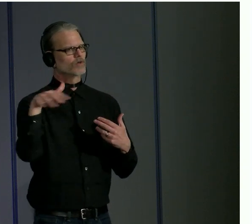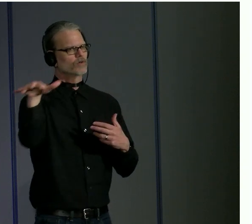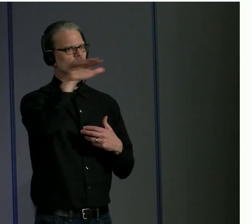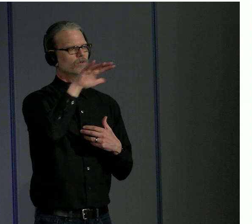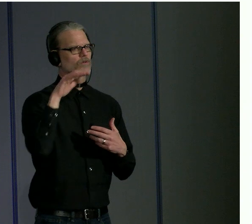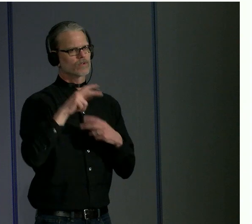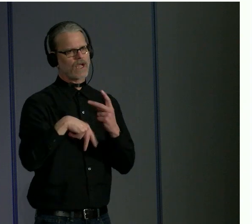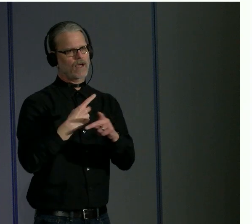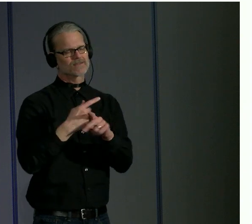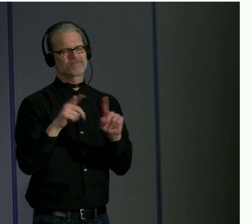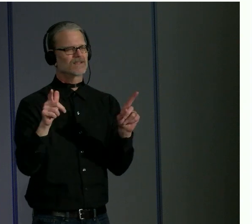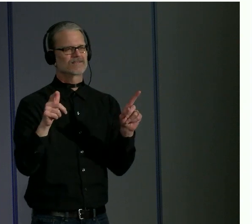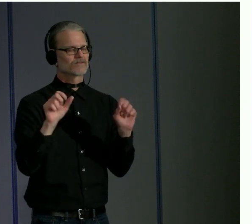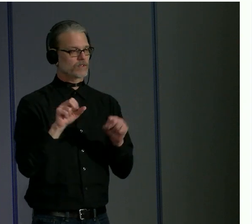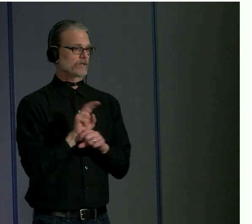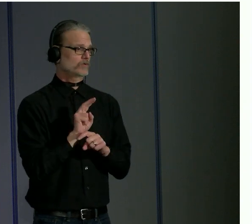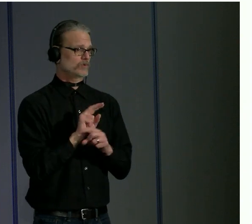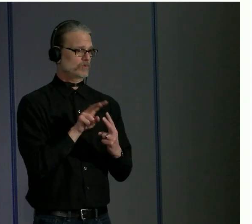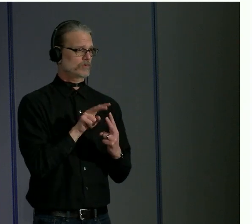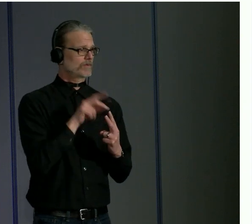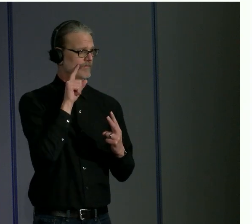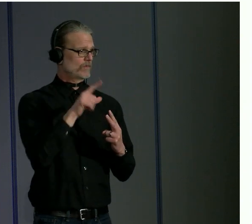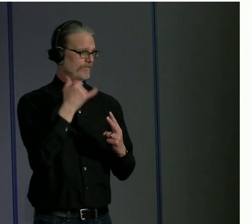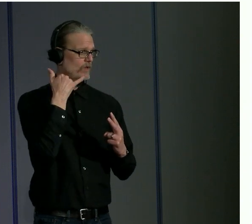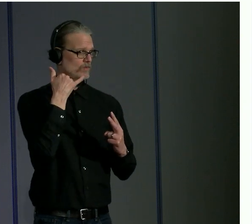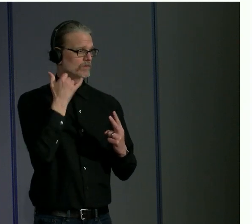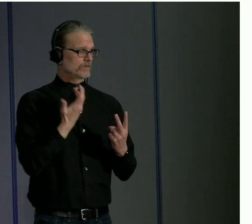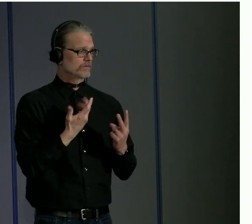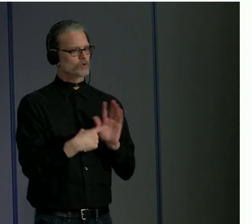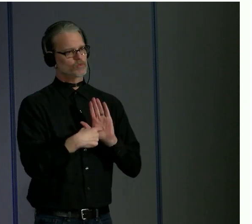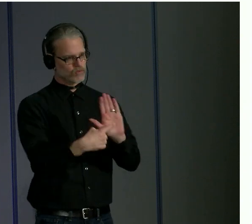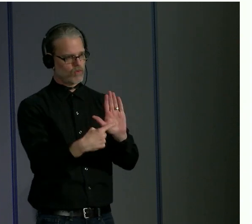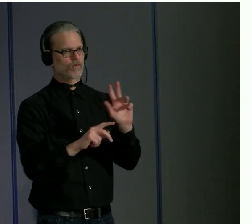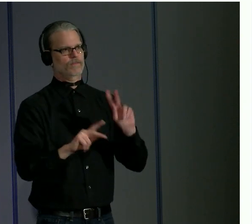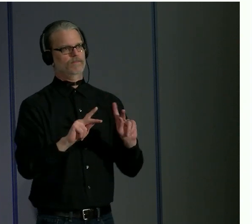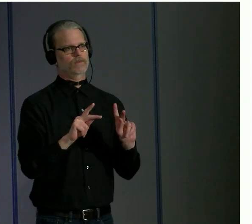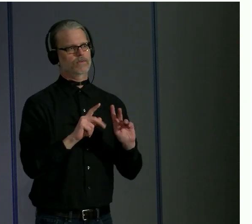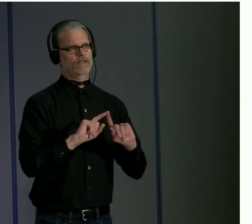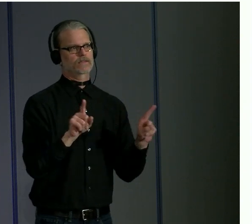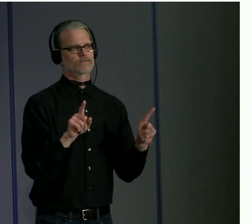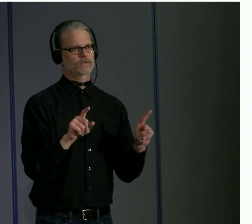But you could use those on your phone to show people the difference. And the reason we care